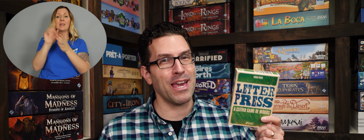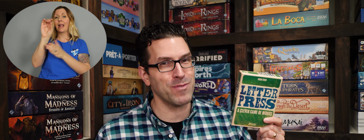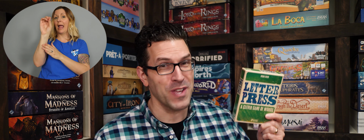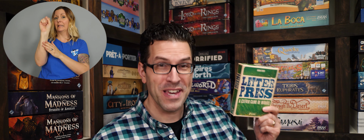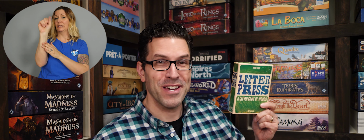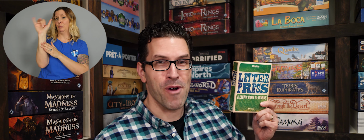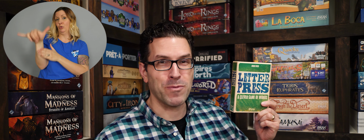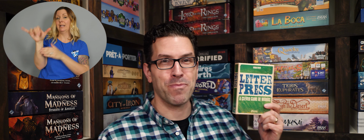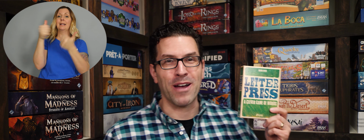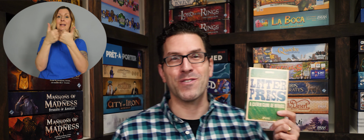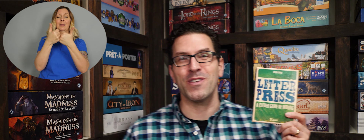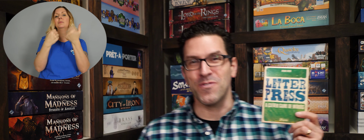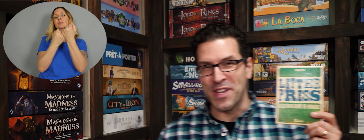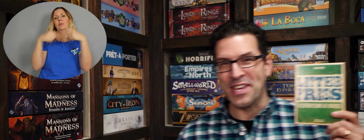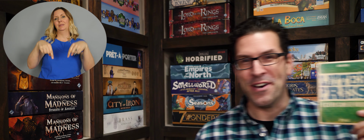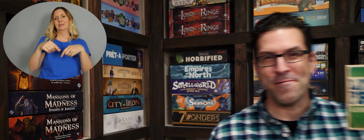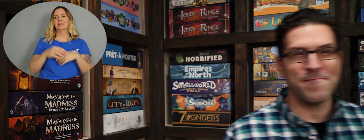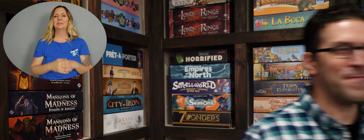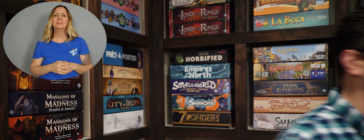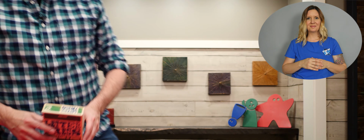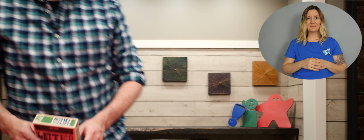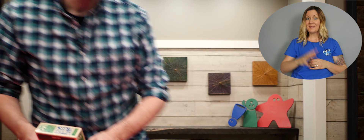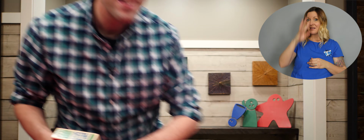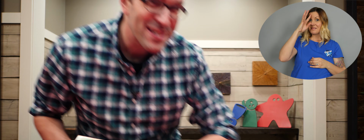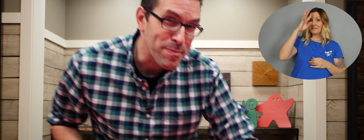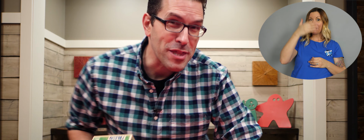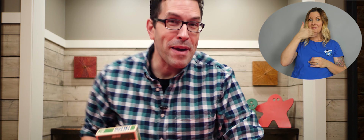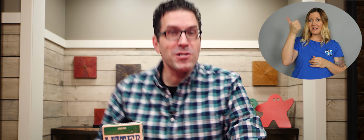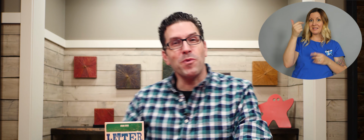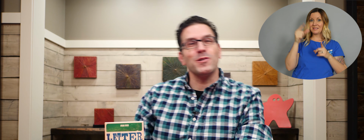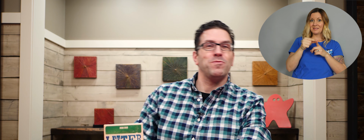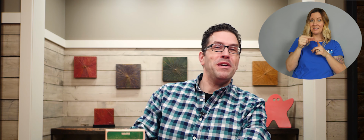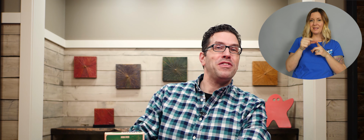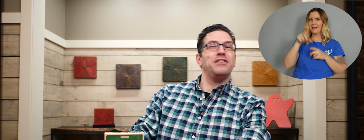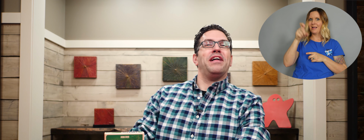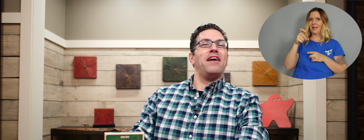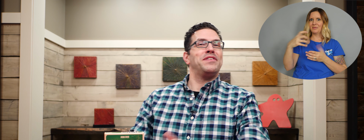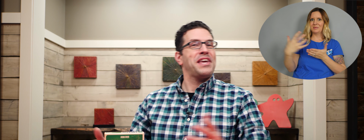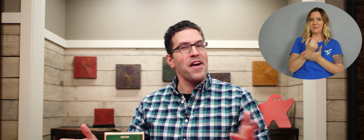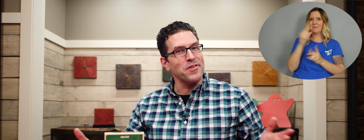Games, who helped sponsor this video. To be the best wordsmith you’ll have to gather